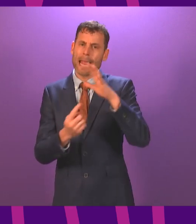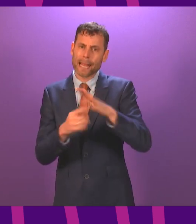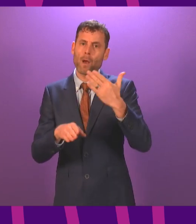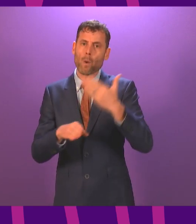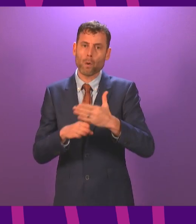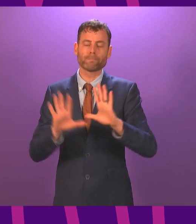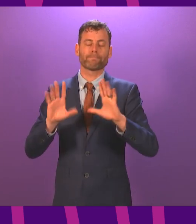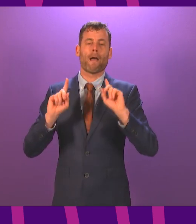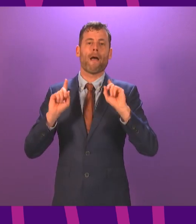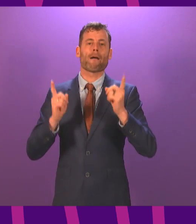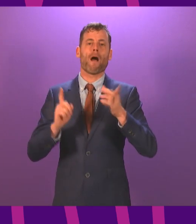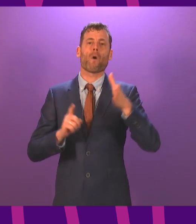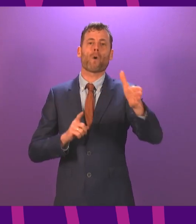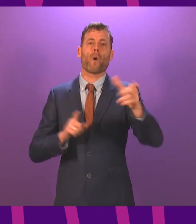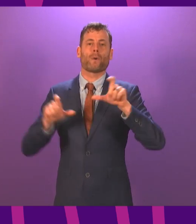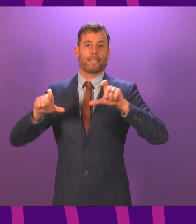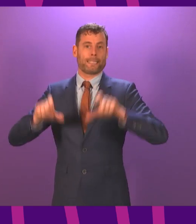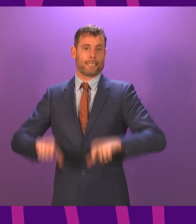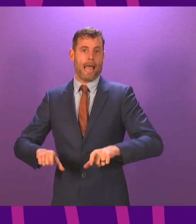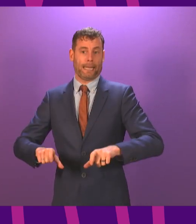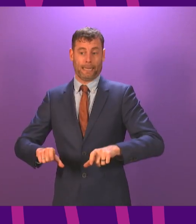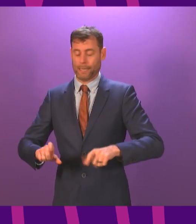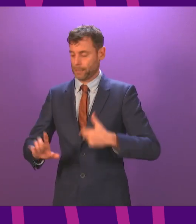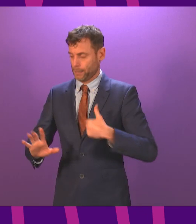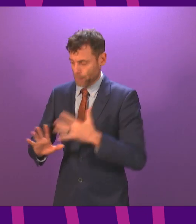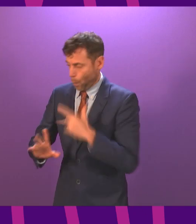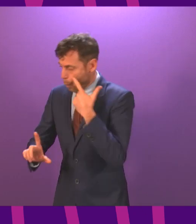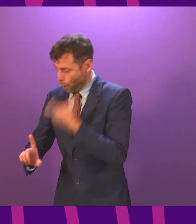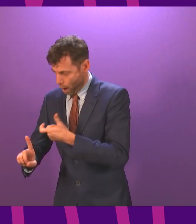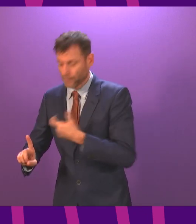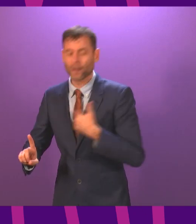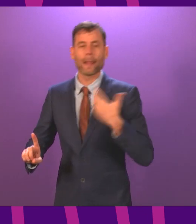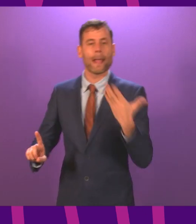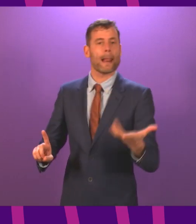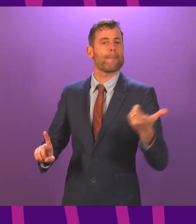of those key workers on the front line in health and social care, but for those key